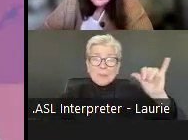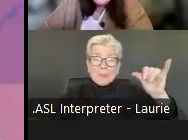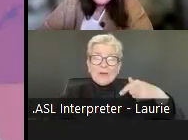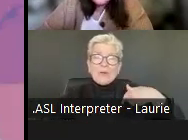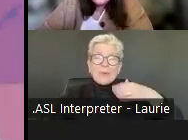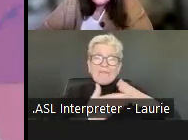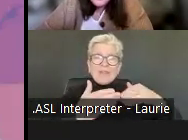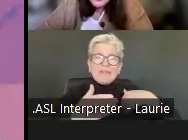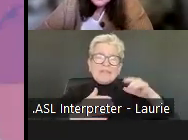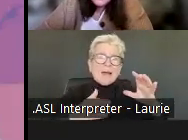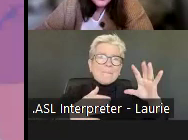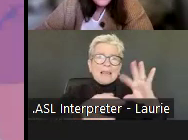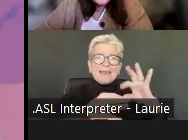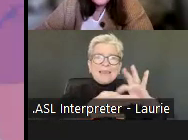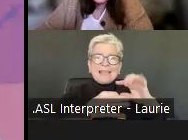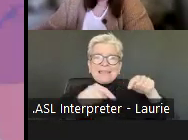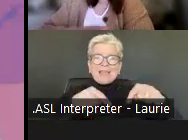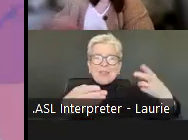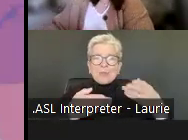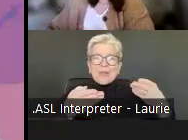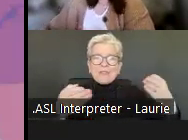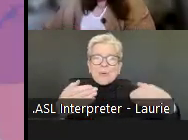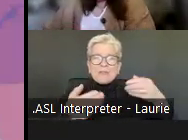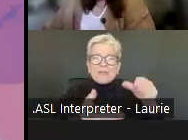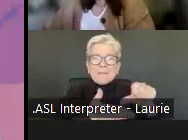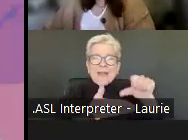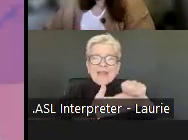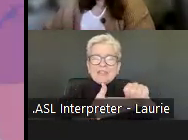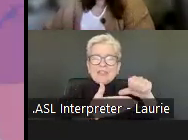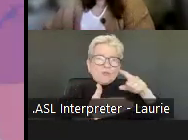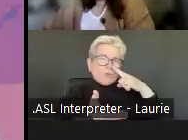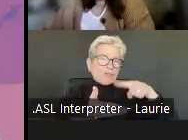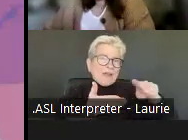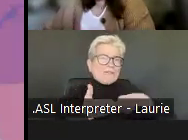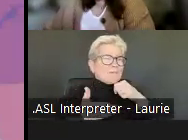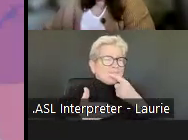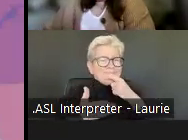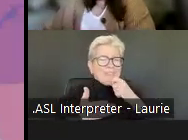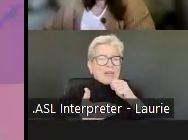in our resource page if you want to check that out if you're not sure. In my life I